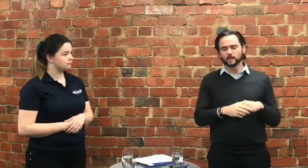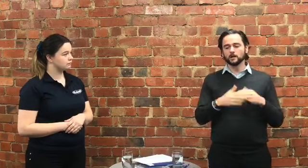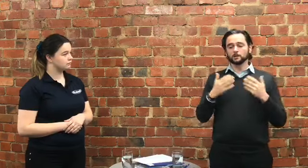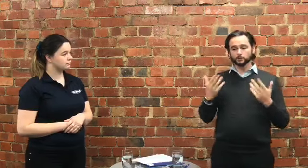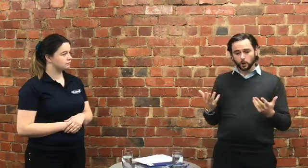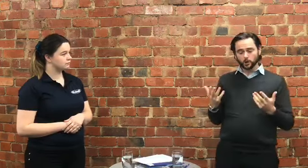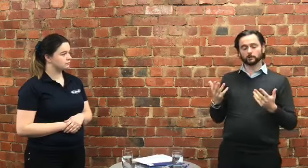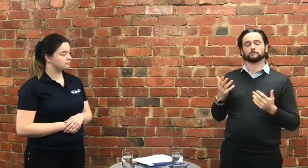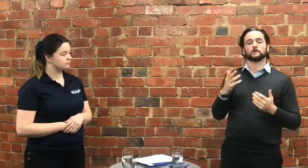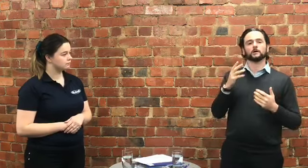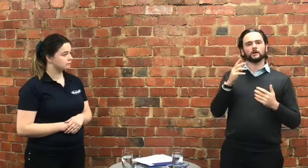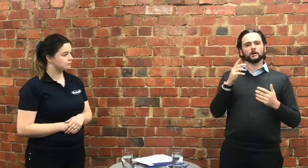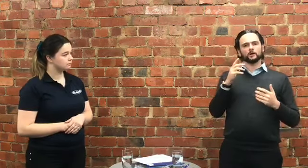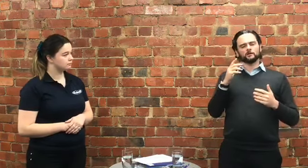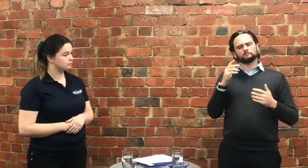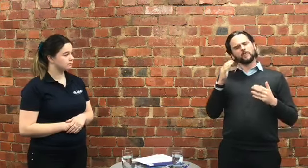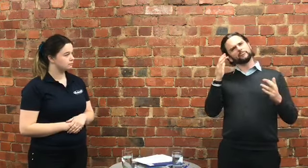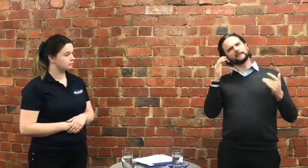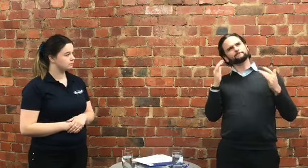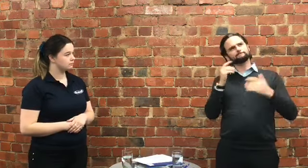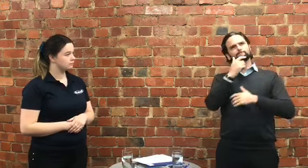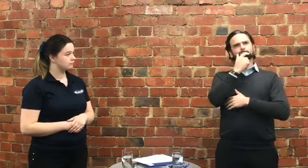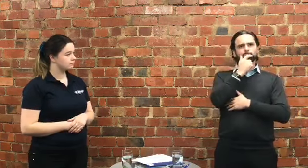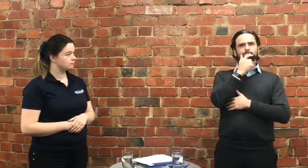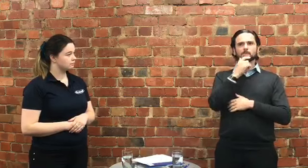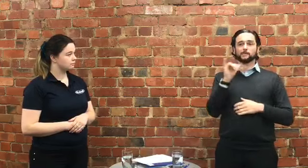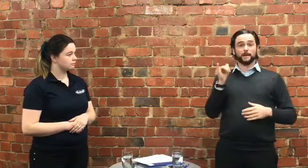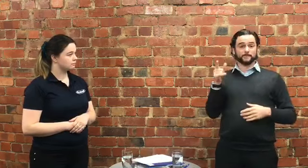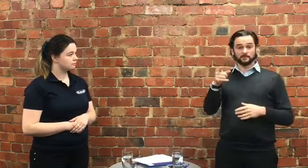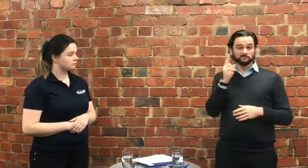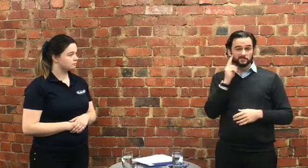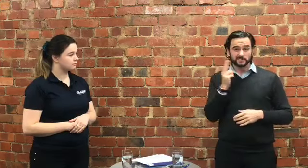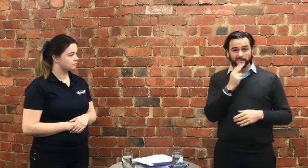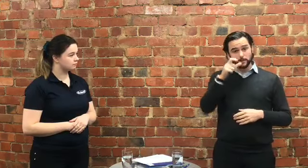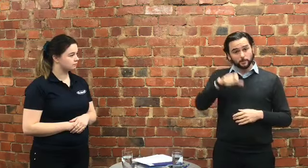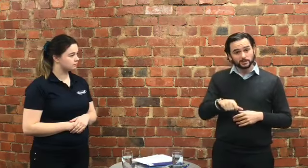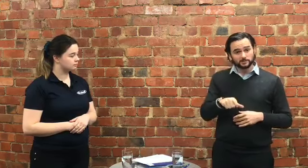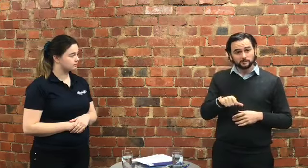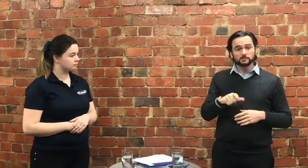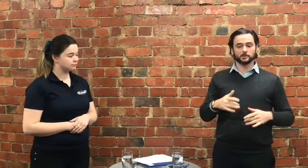So, think about what you need to talk about in that planning session.